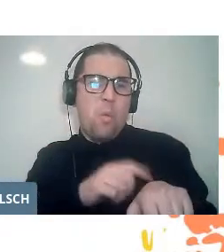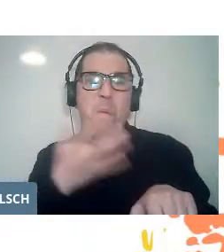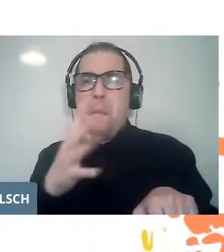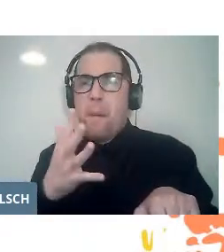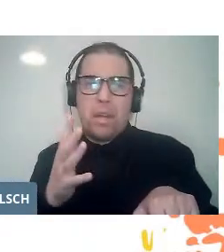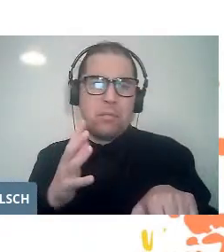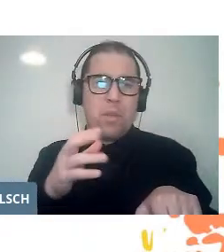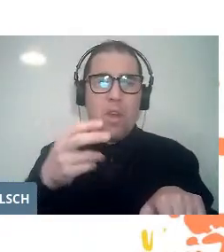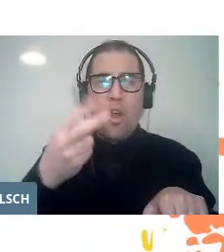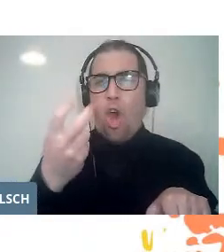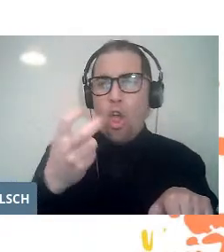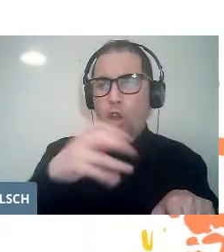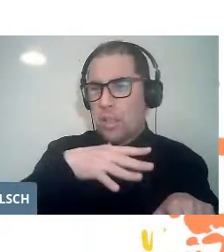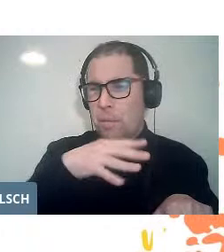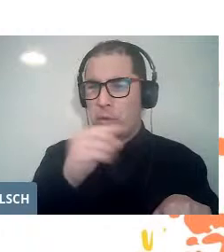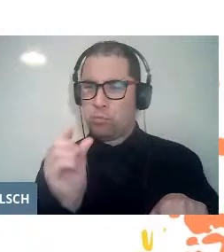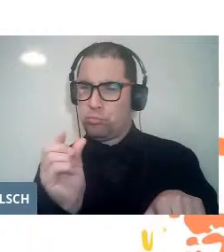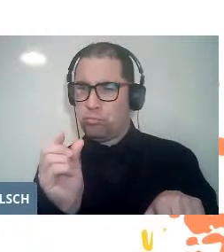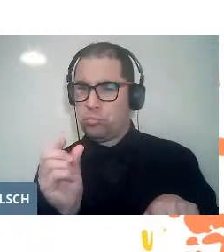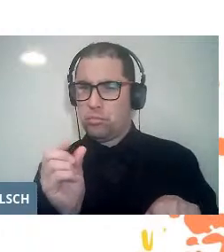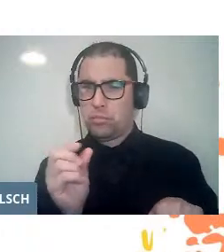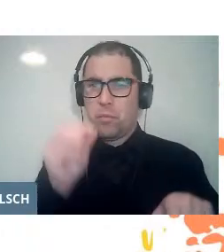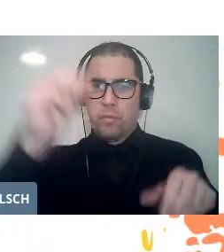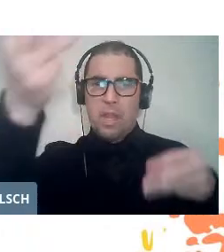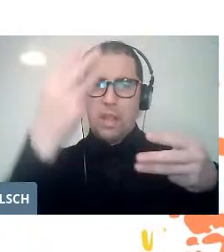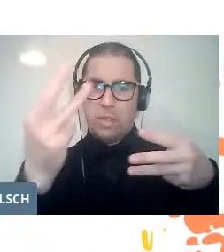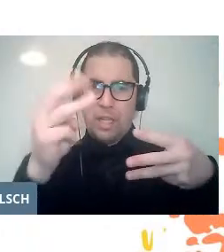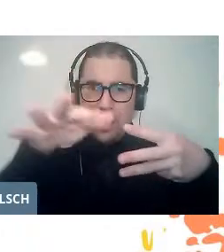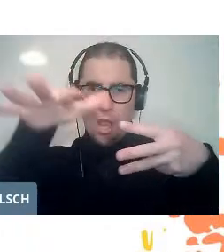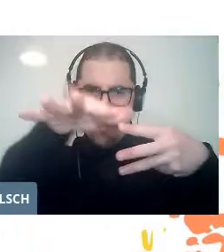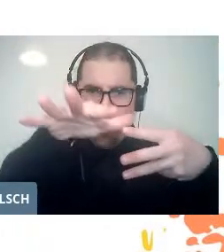12 minutes, three movements and an average